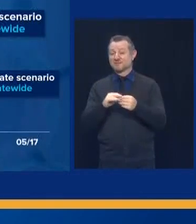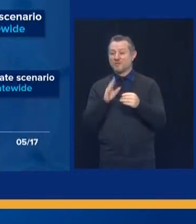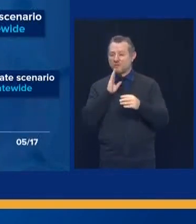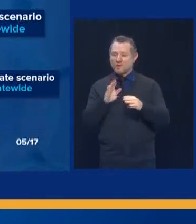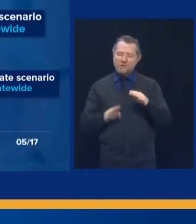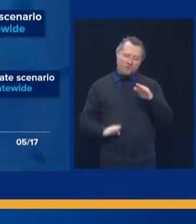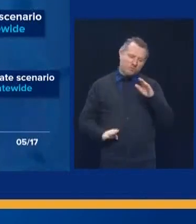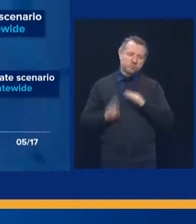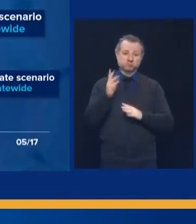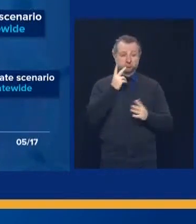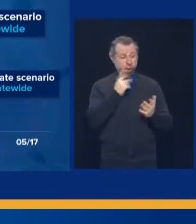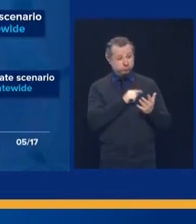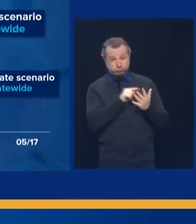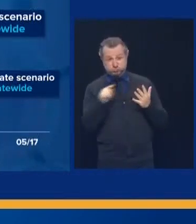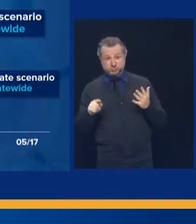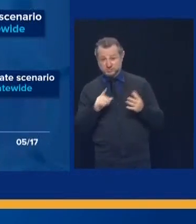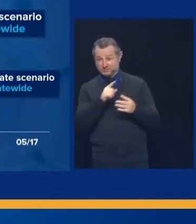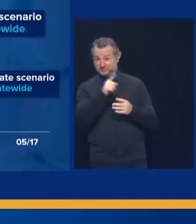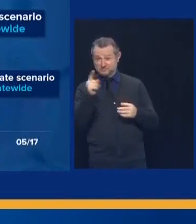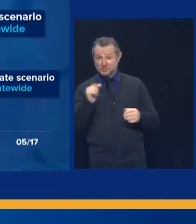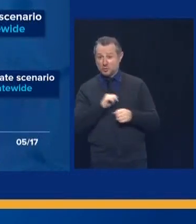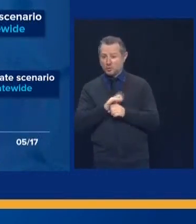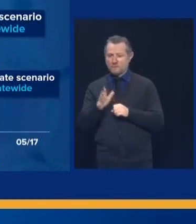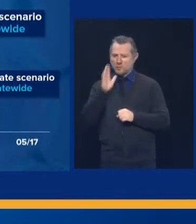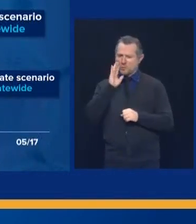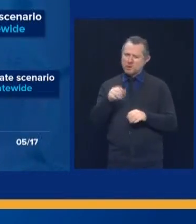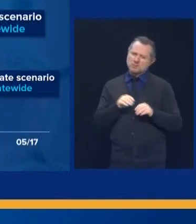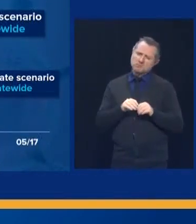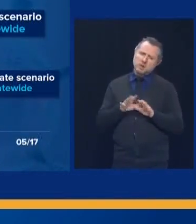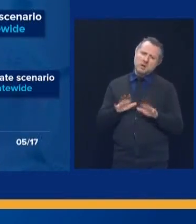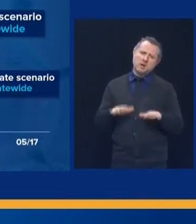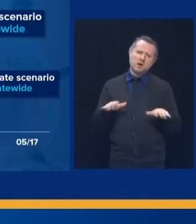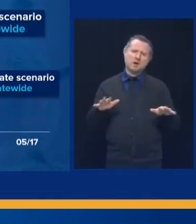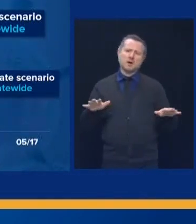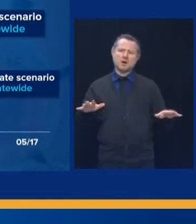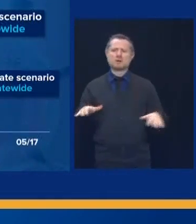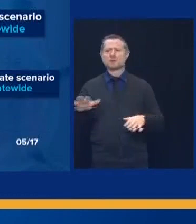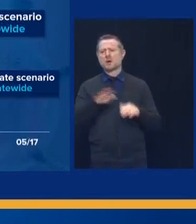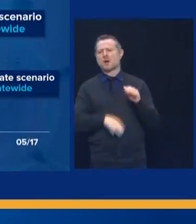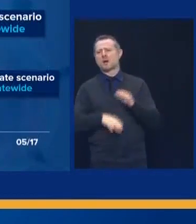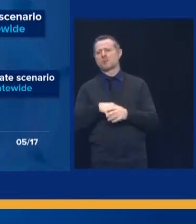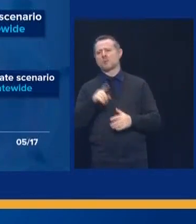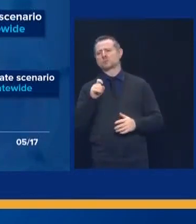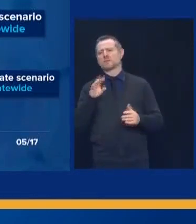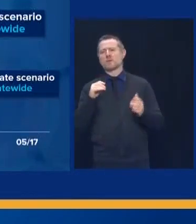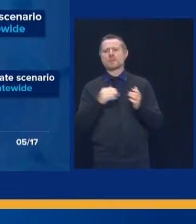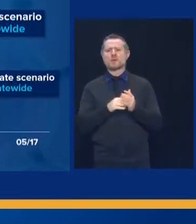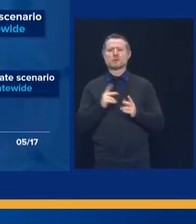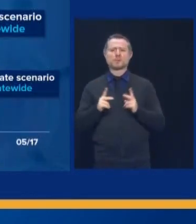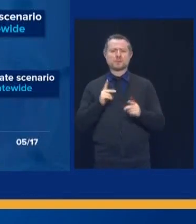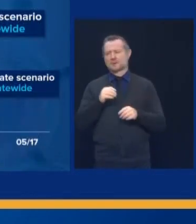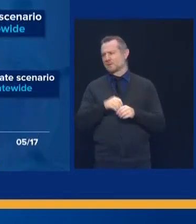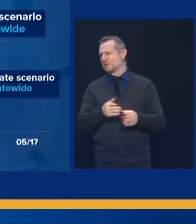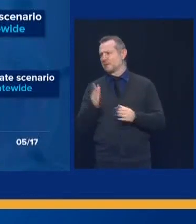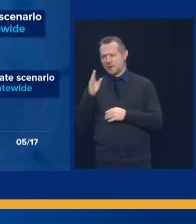THAT WAS A FACT. EVERY MODEL SAID THAT. YOU LET THE VIRUS TAKE ITS COURSE.